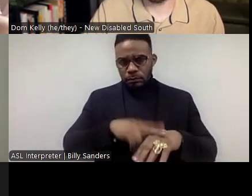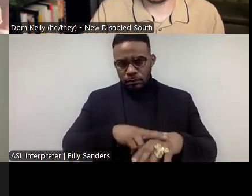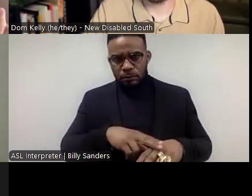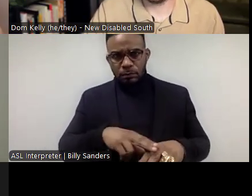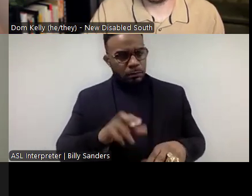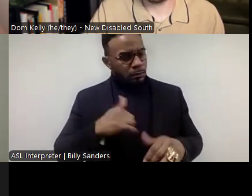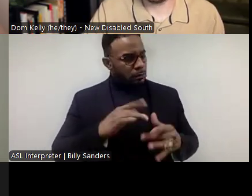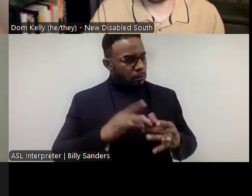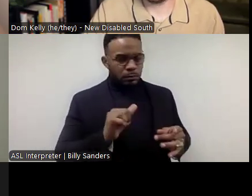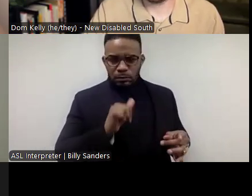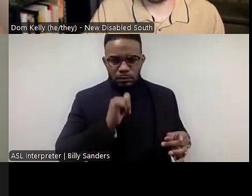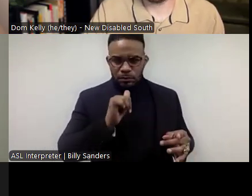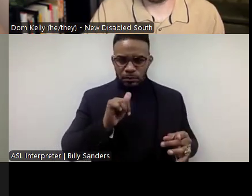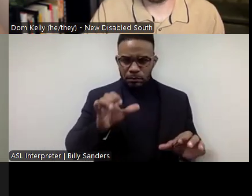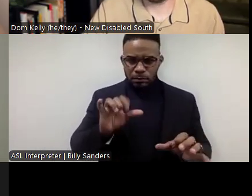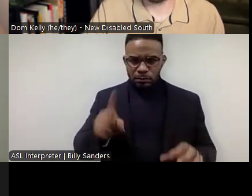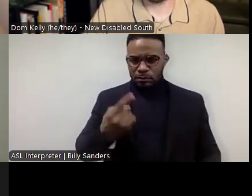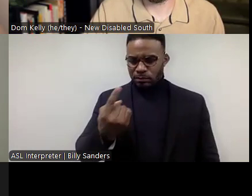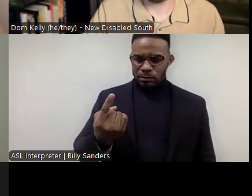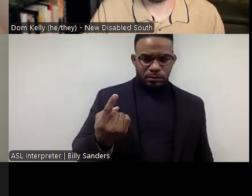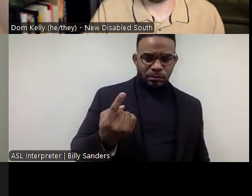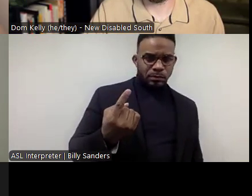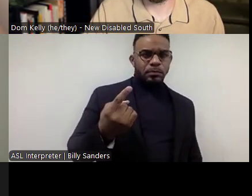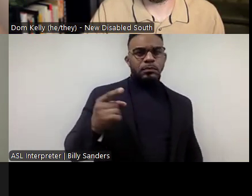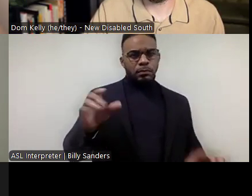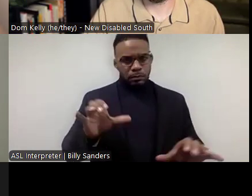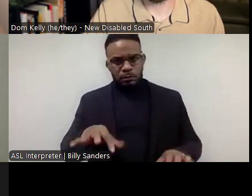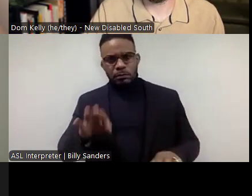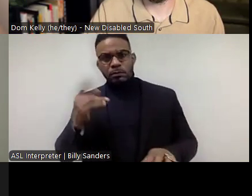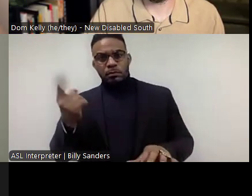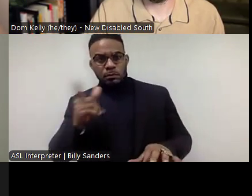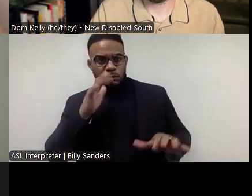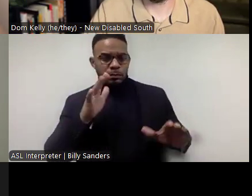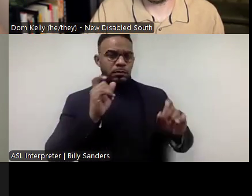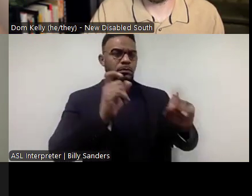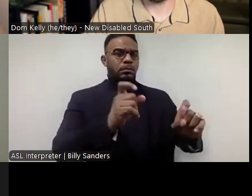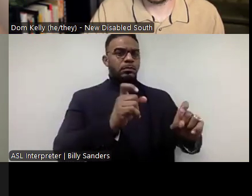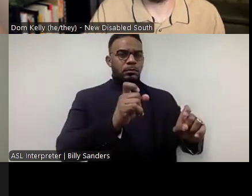But that is interpersonal work is what I'm saying. Don't do